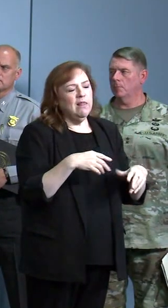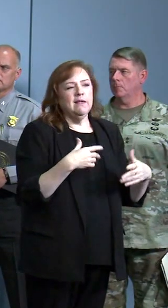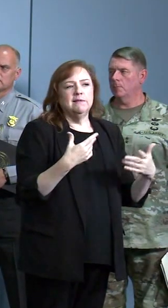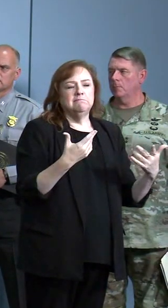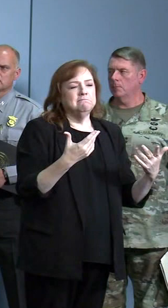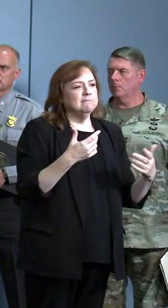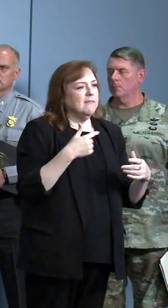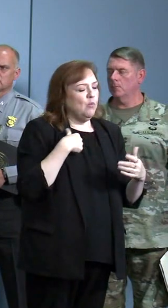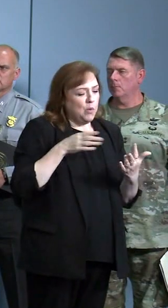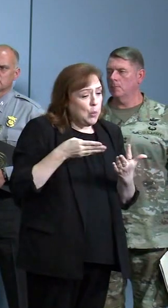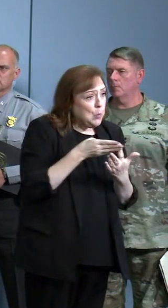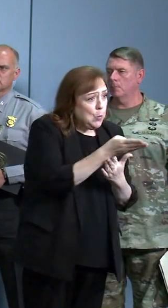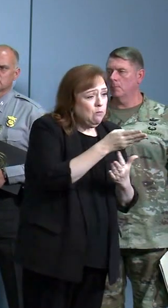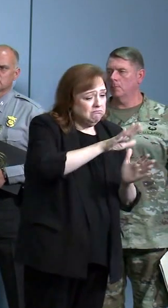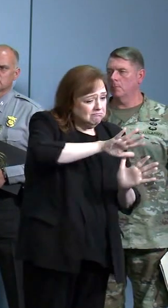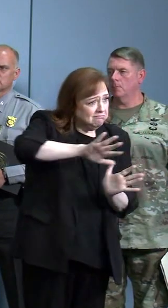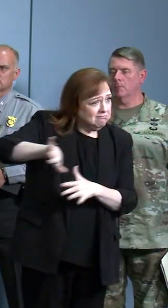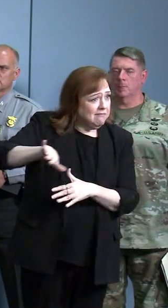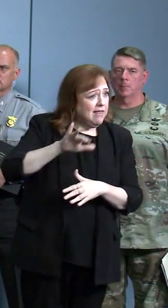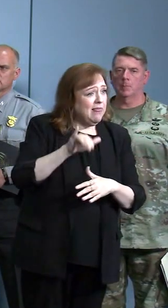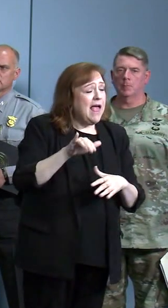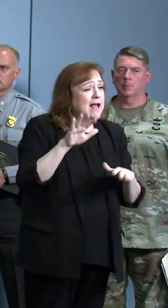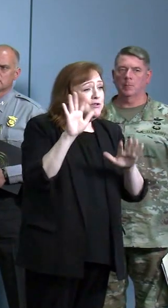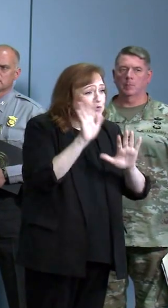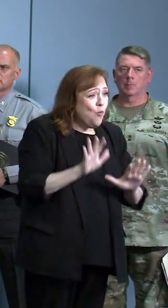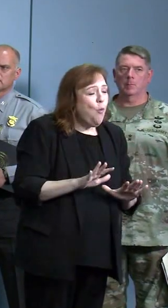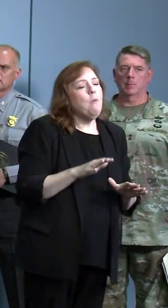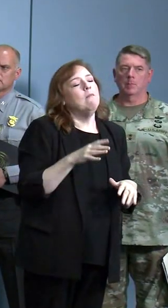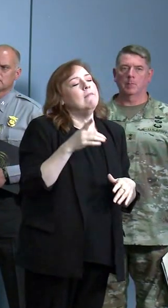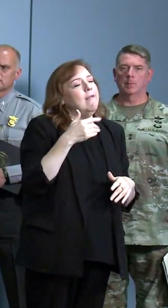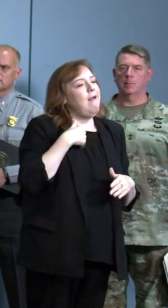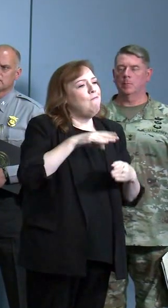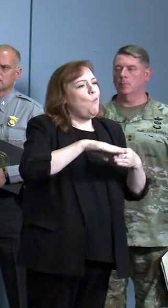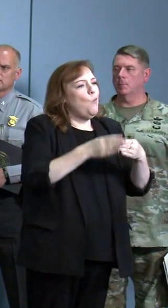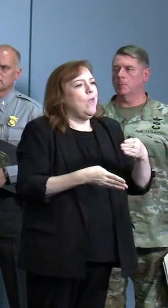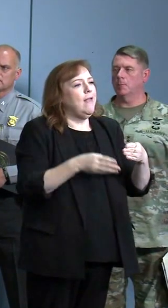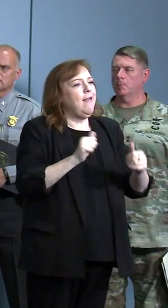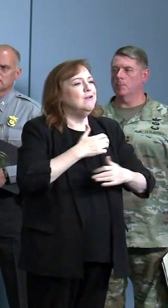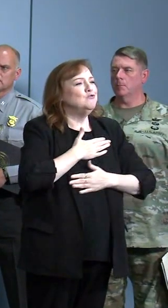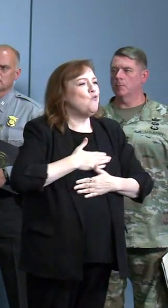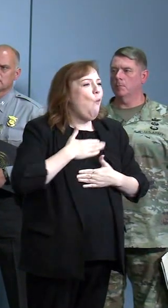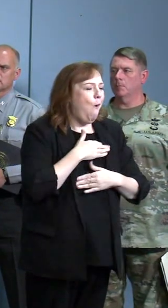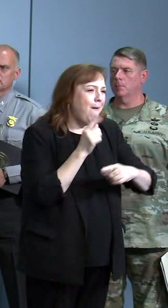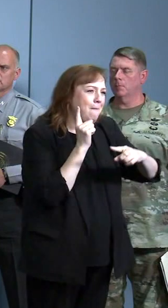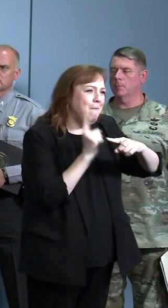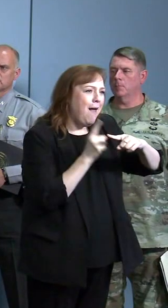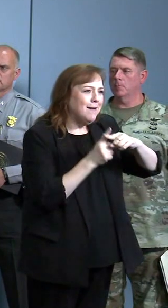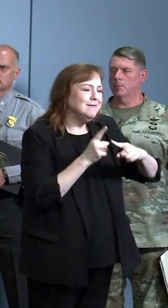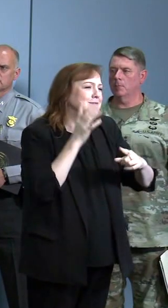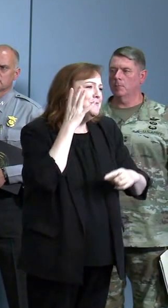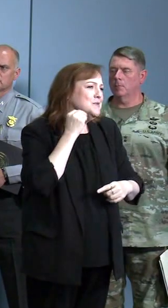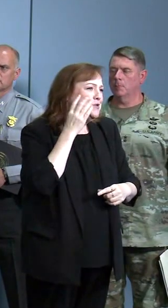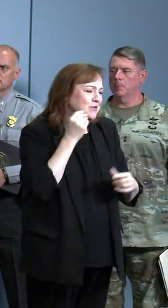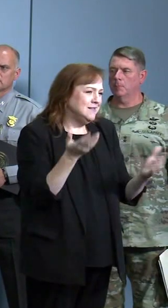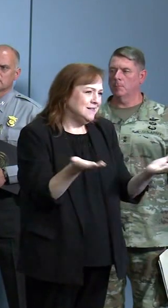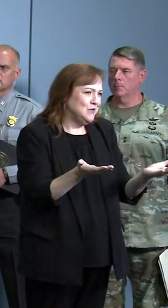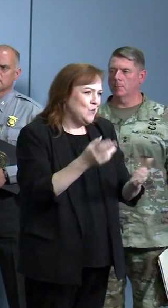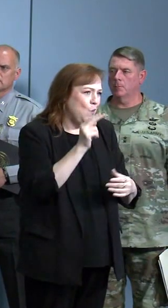we get through this, they can still have a weekend that will